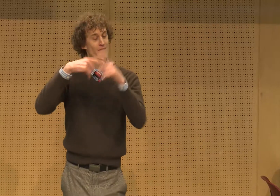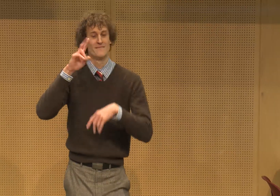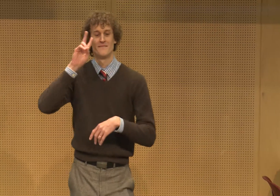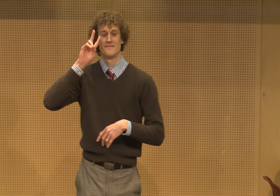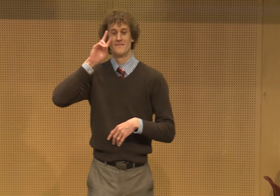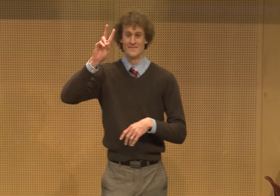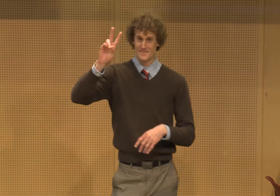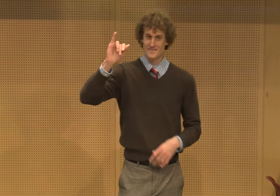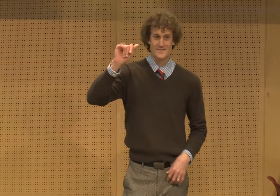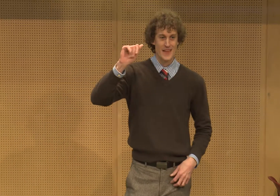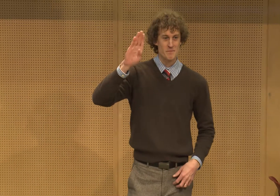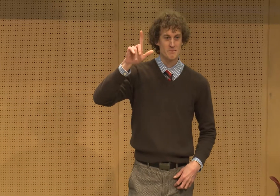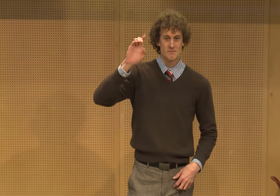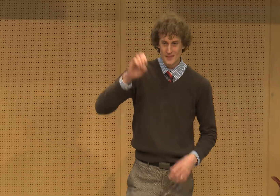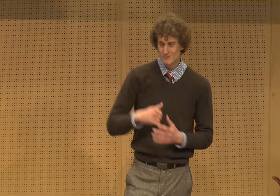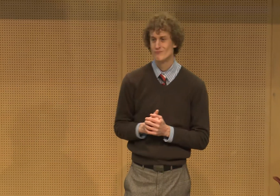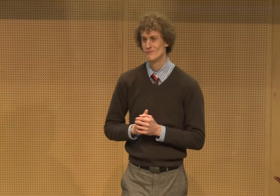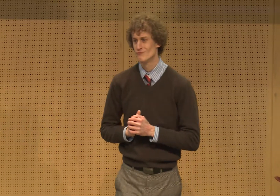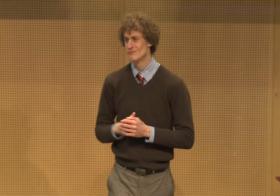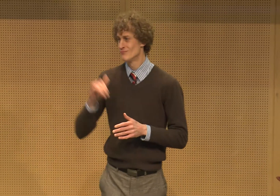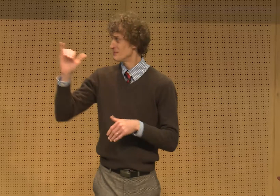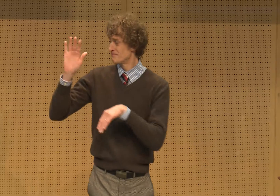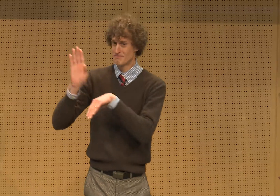It's called Viable, and this is how I sign it.